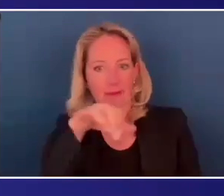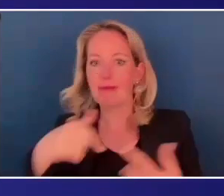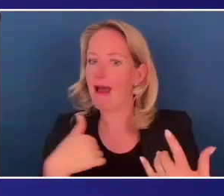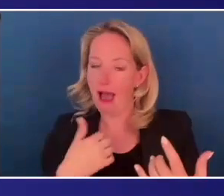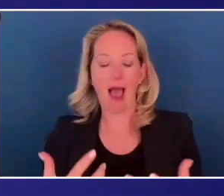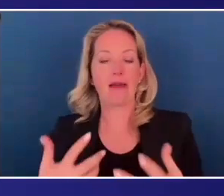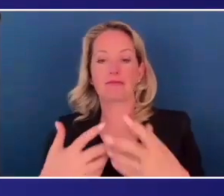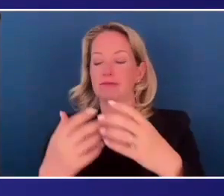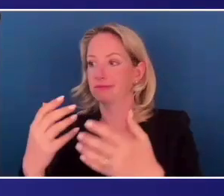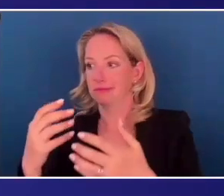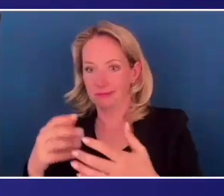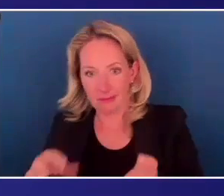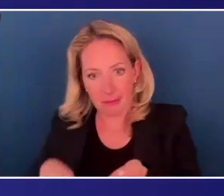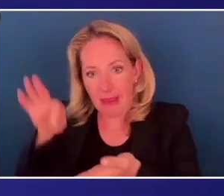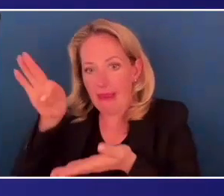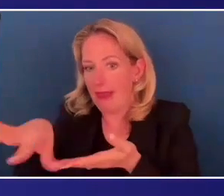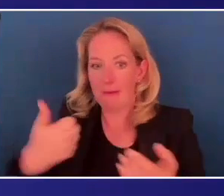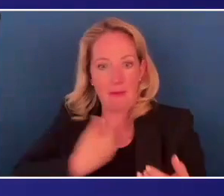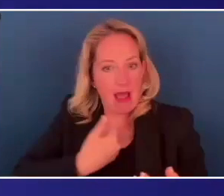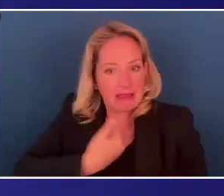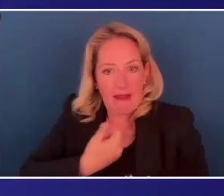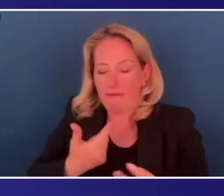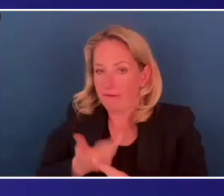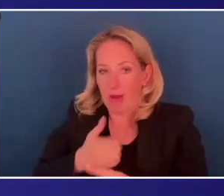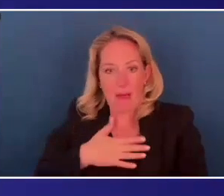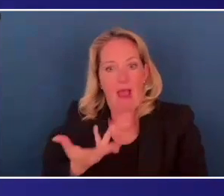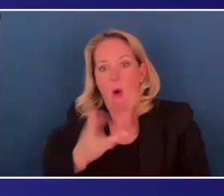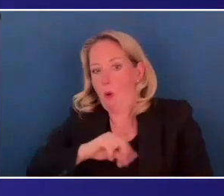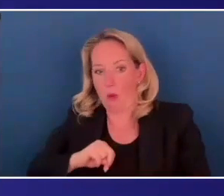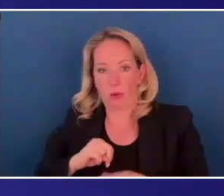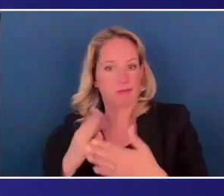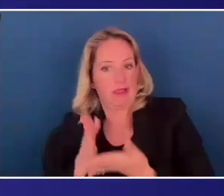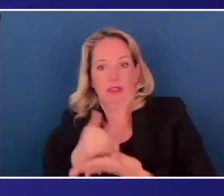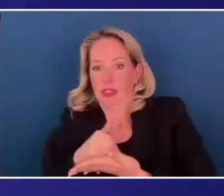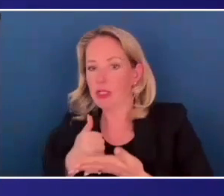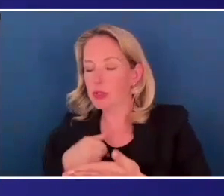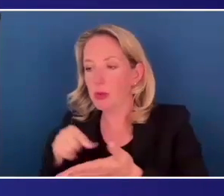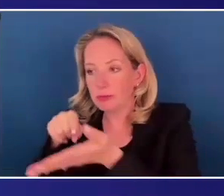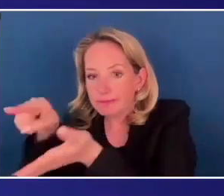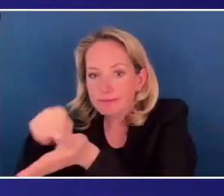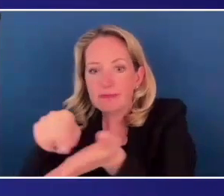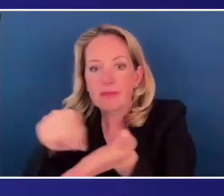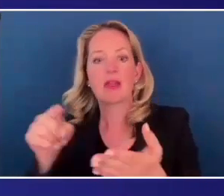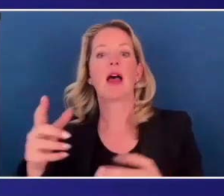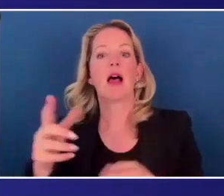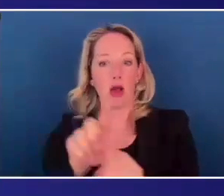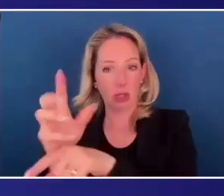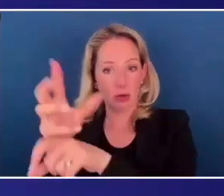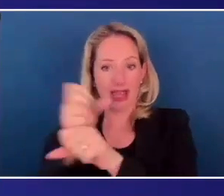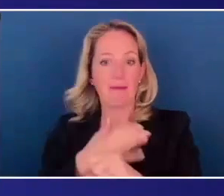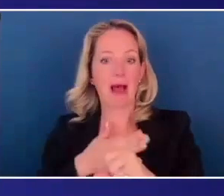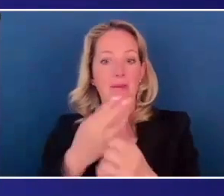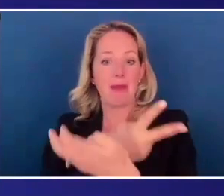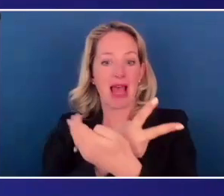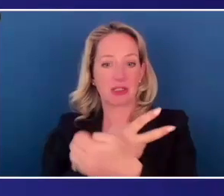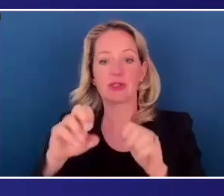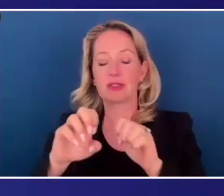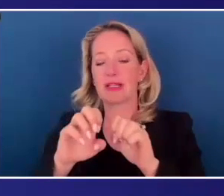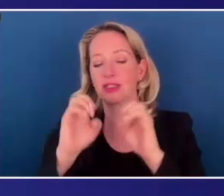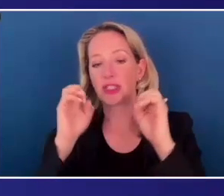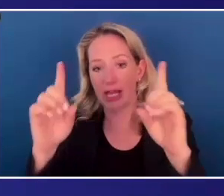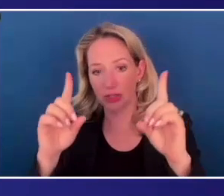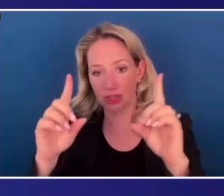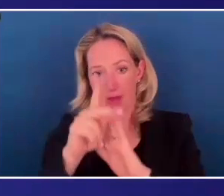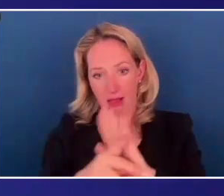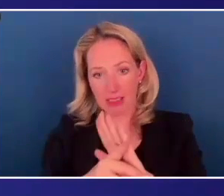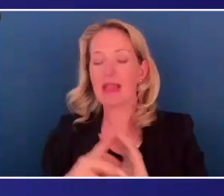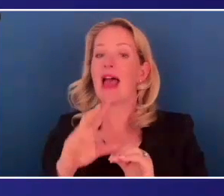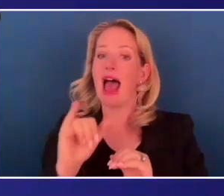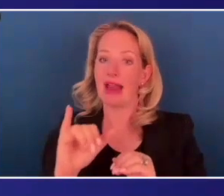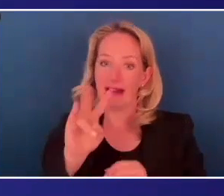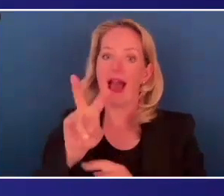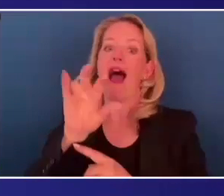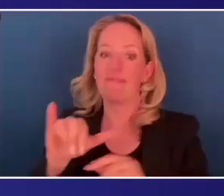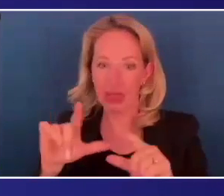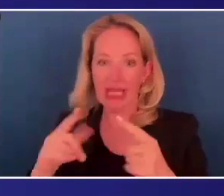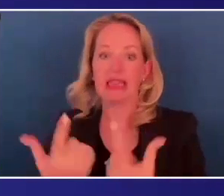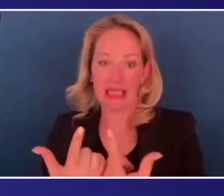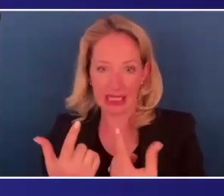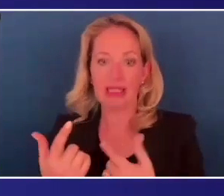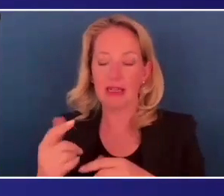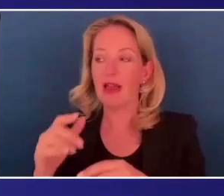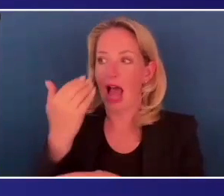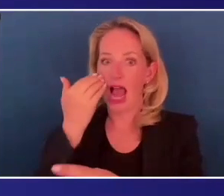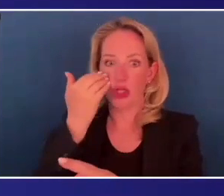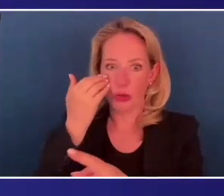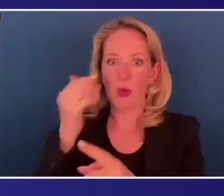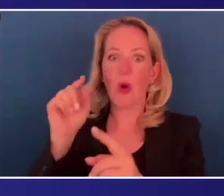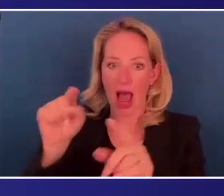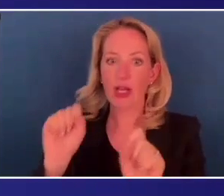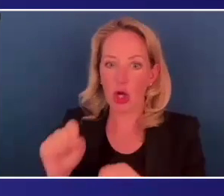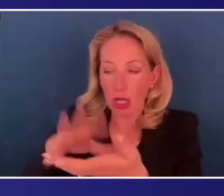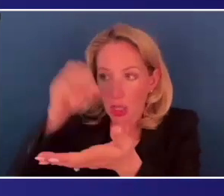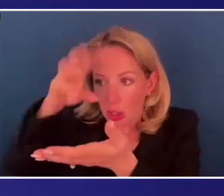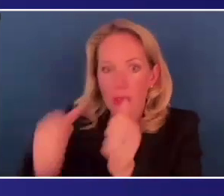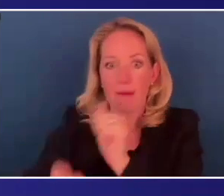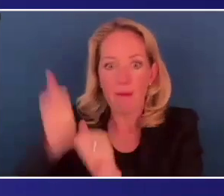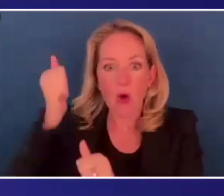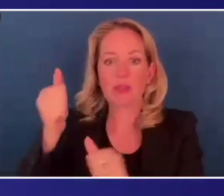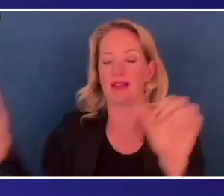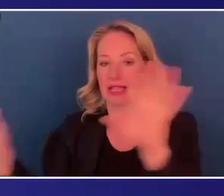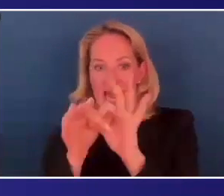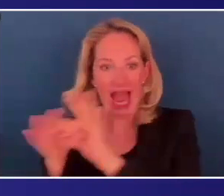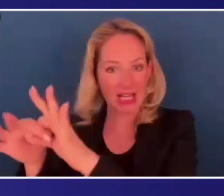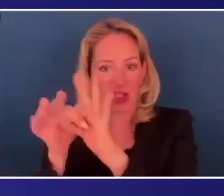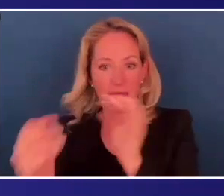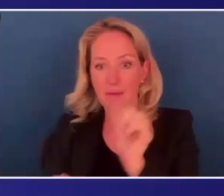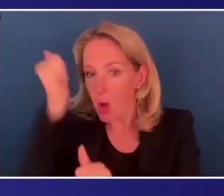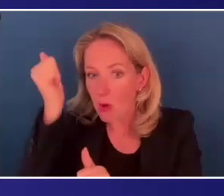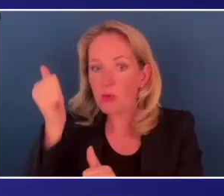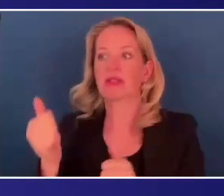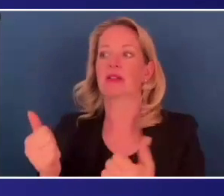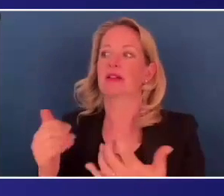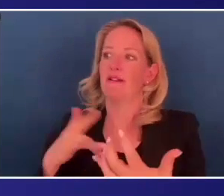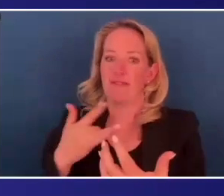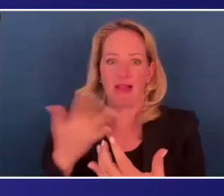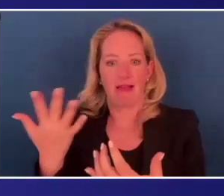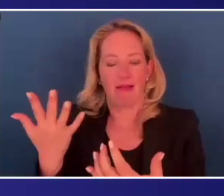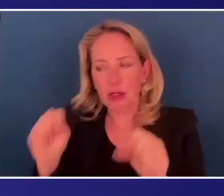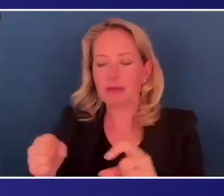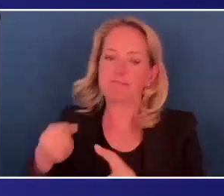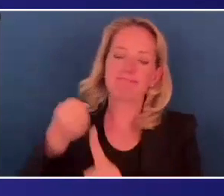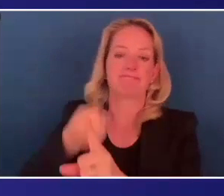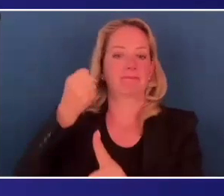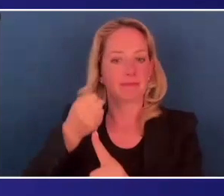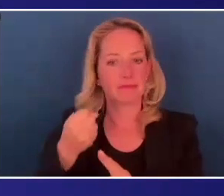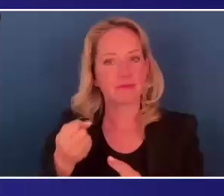I paid out of pocket to go to my, get my masters in education policy at an Ivy League institution because that's where I knew I could make the most impact, learn the most, make the kind of connections that would enable me to make a difference.